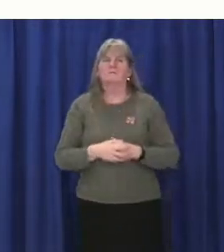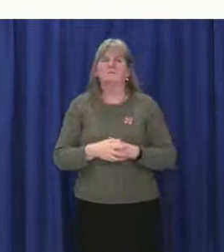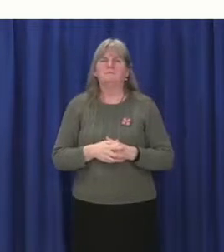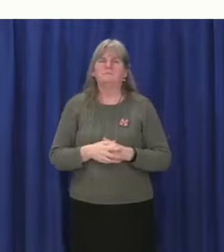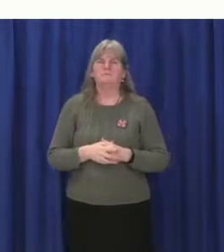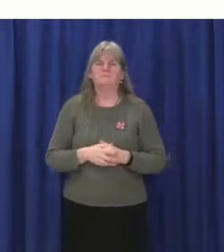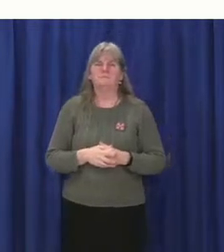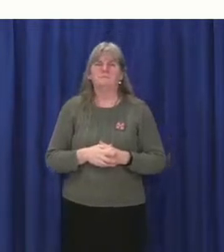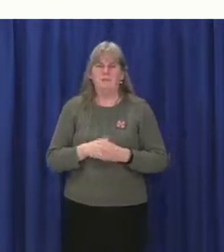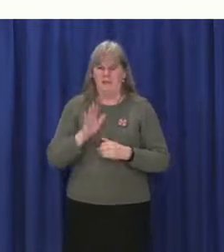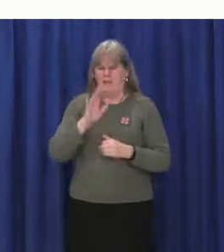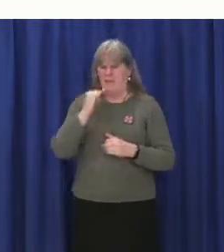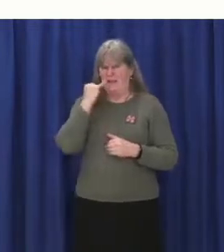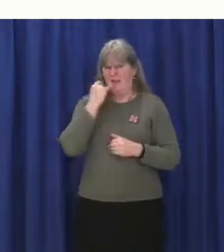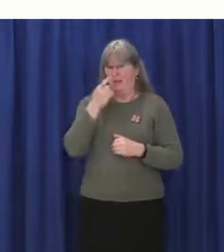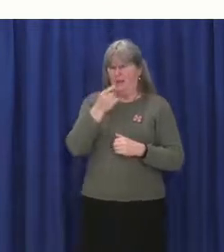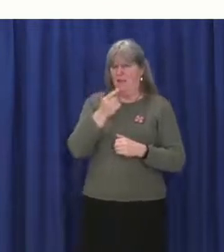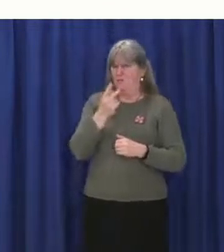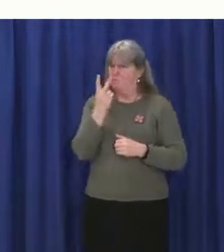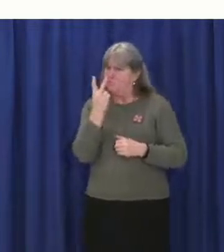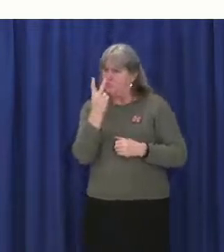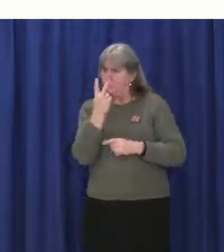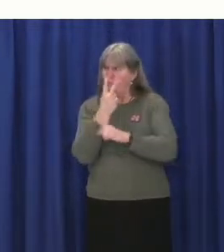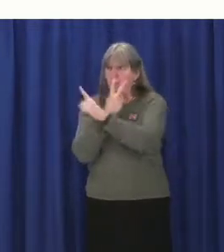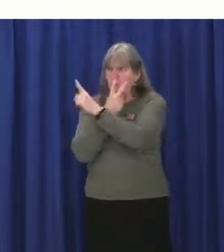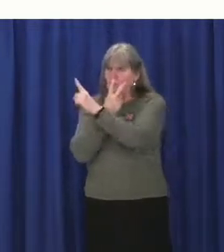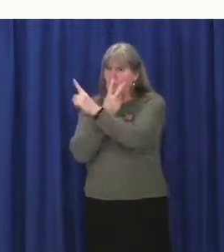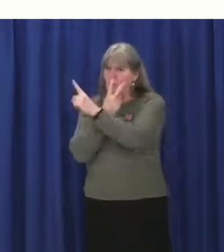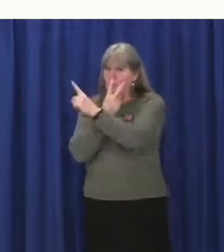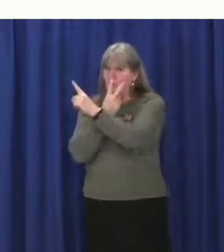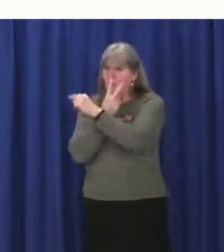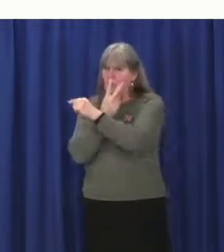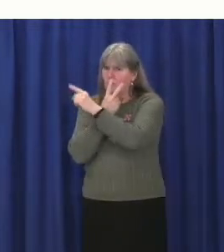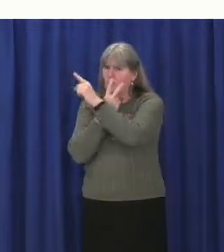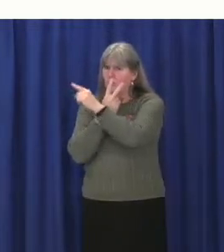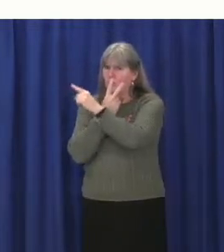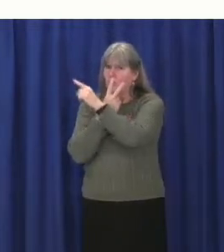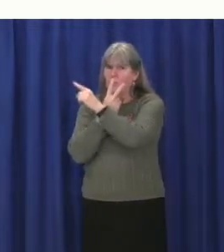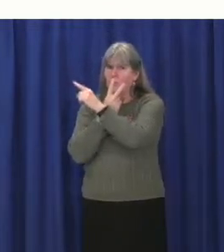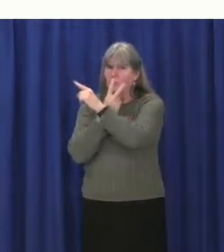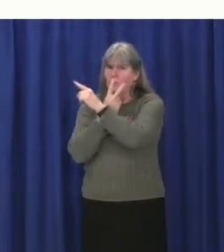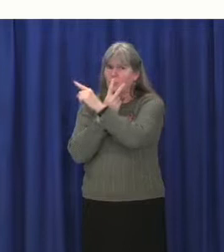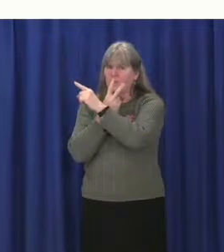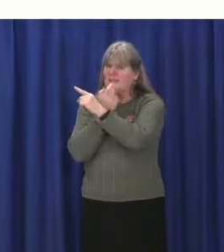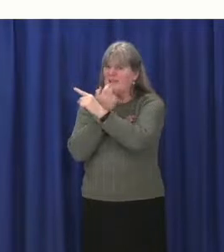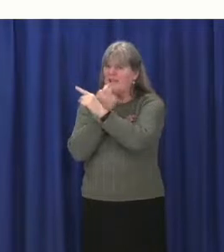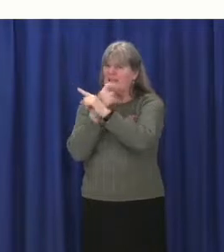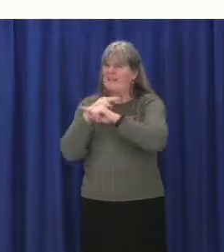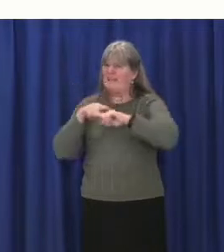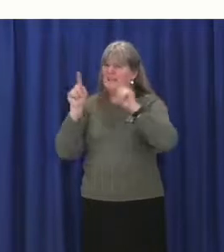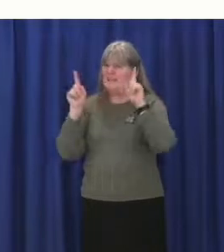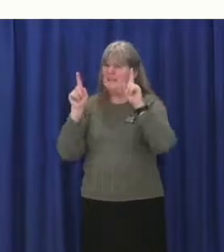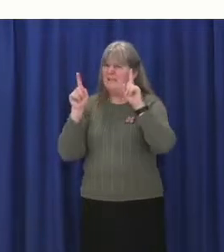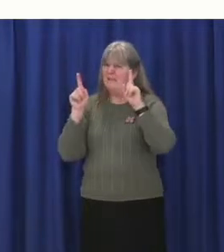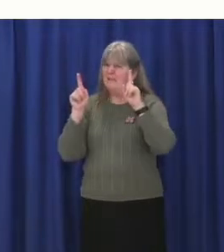If your child has two of these symptoms, it's a little different for people who are--